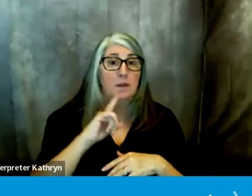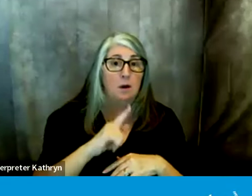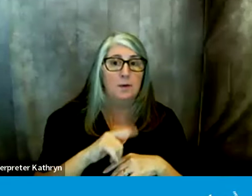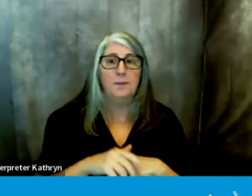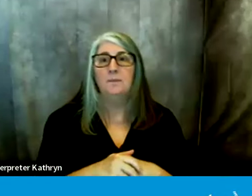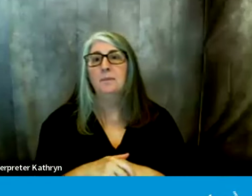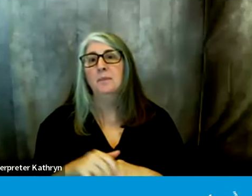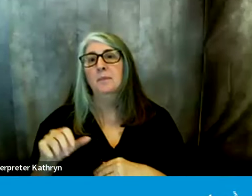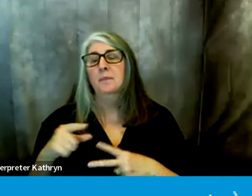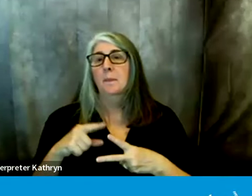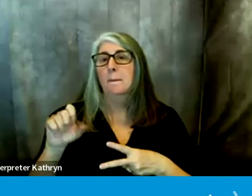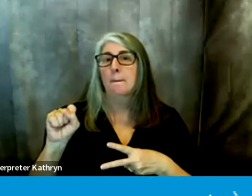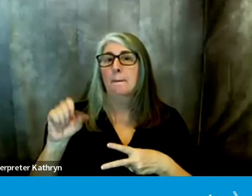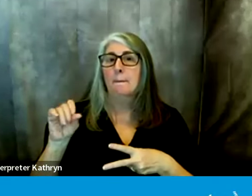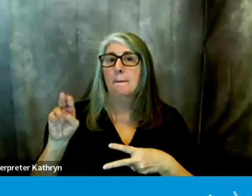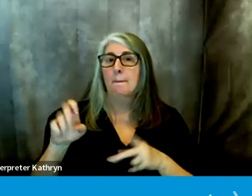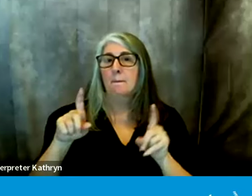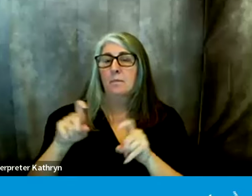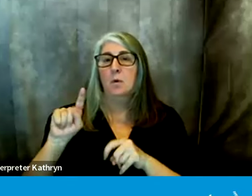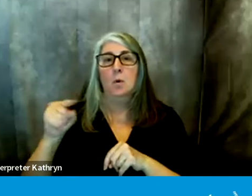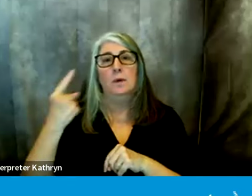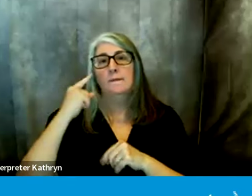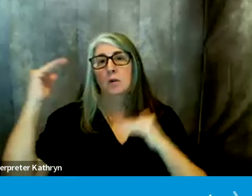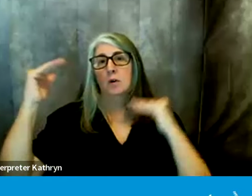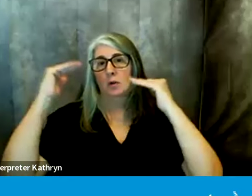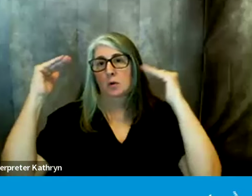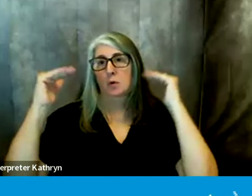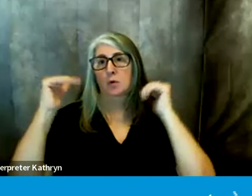only on adults living with neurogenic bladder, including stroke, SCI, and MS.